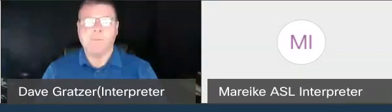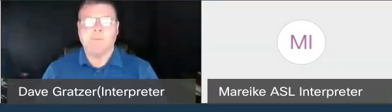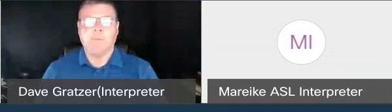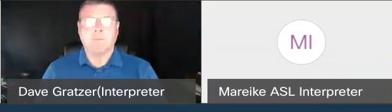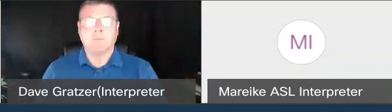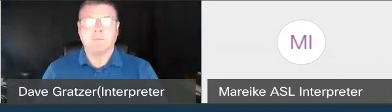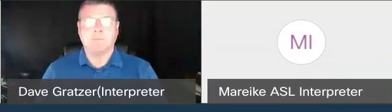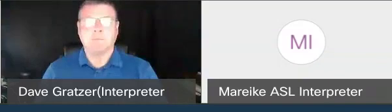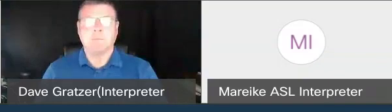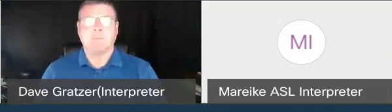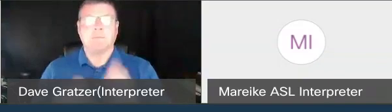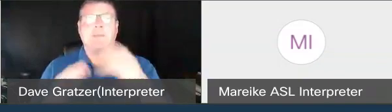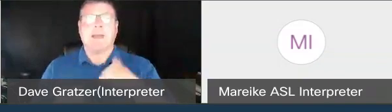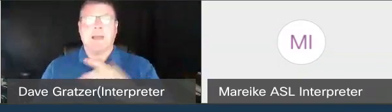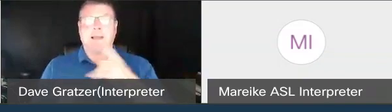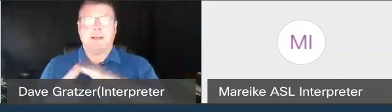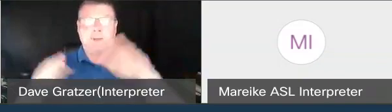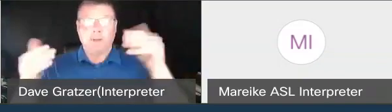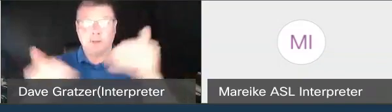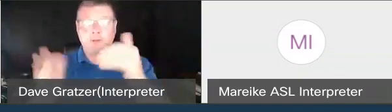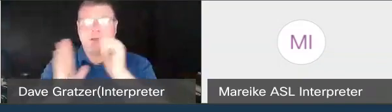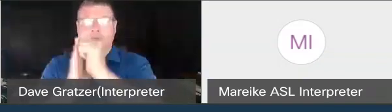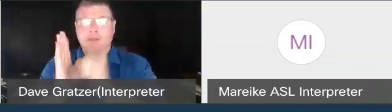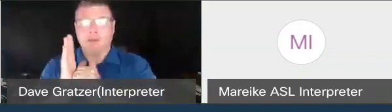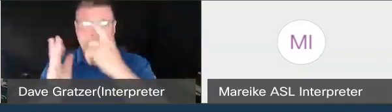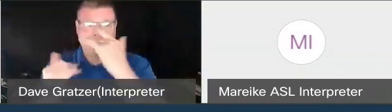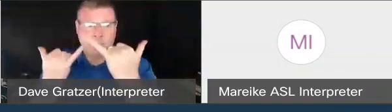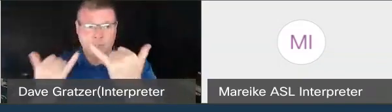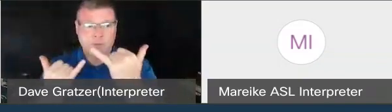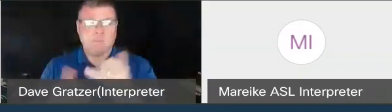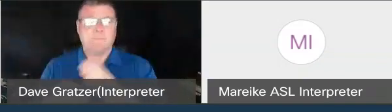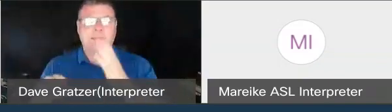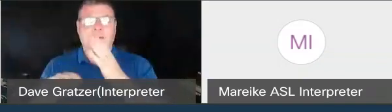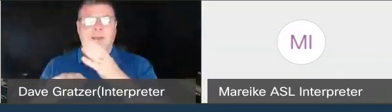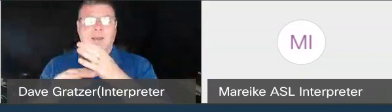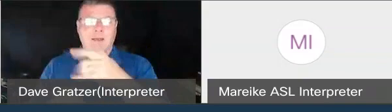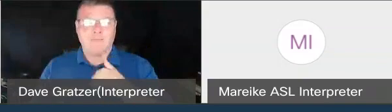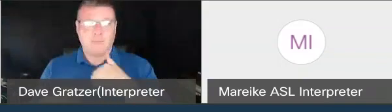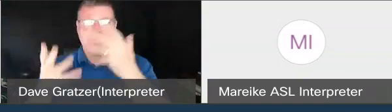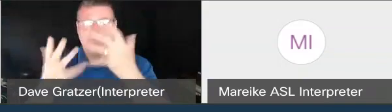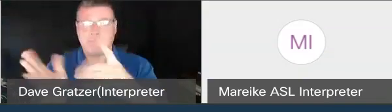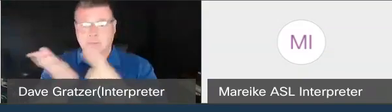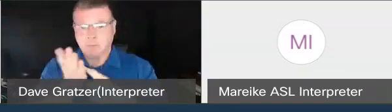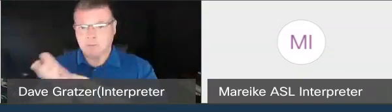So next, I would like to introduce the agenda for today. So, after I, uh, finish covering these housekeeping items,